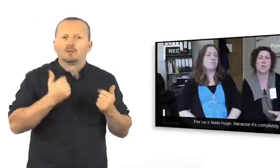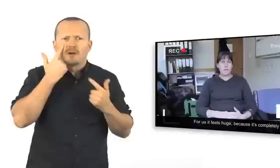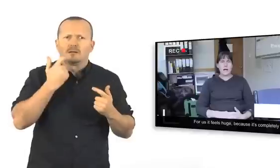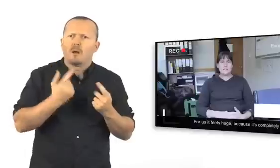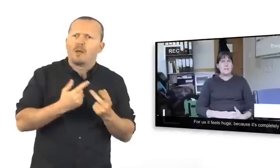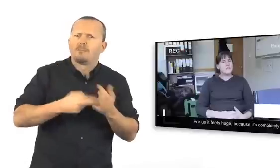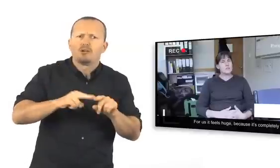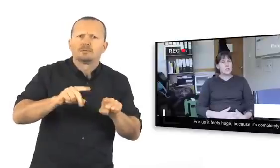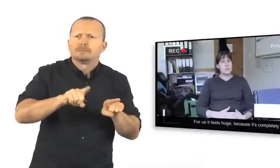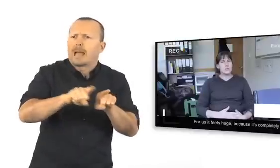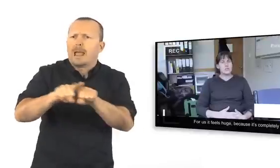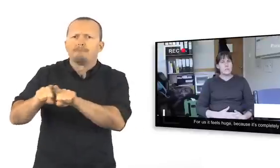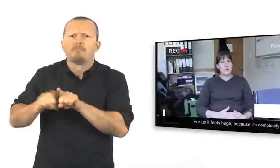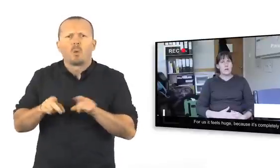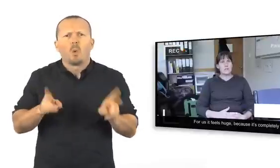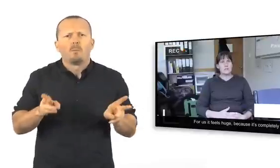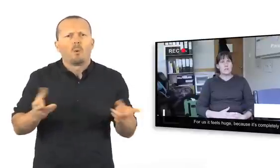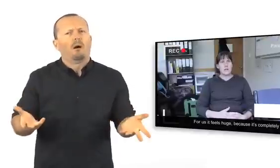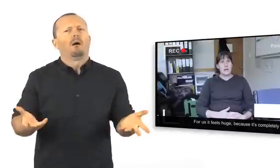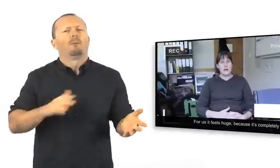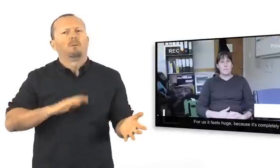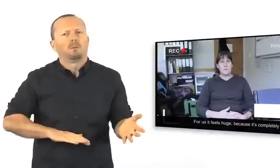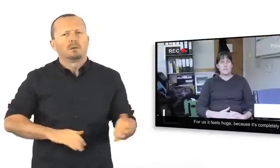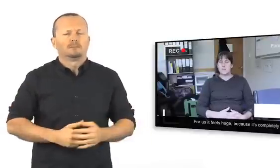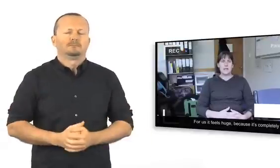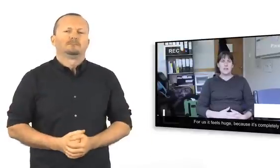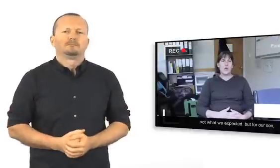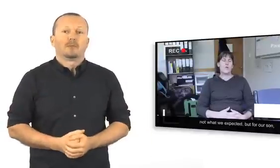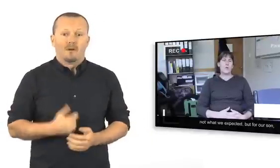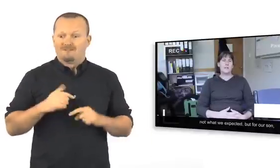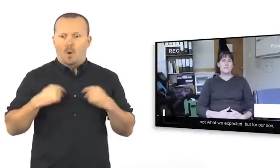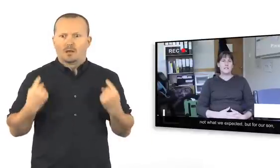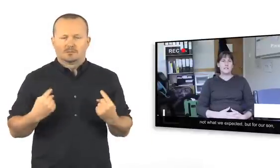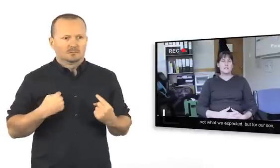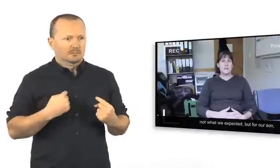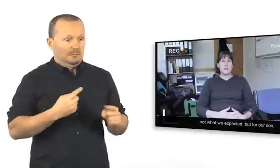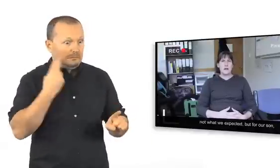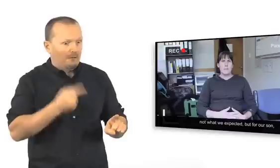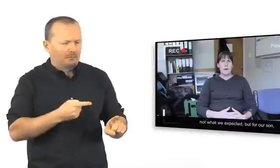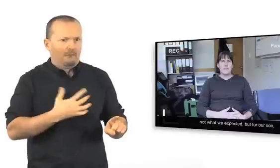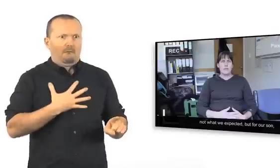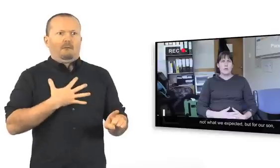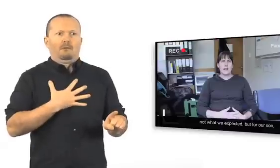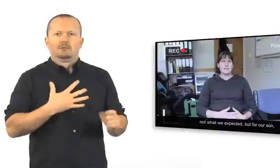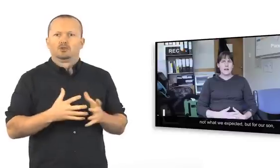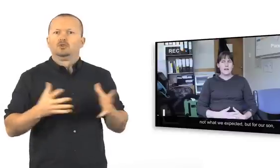Kate: For us it feels huge, because it’s completely not what we expected, but for our